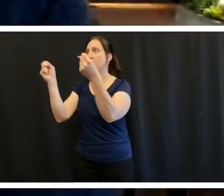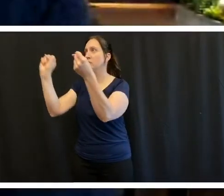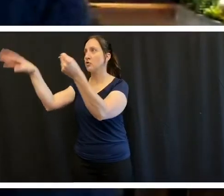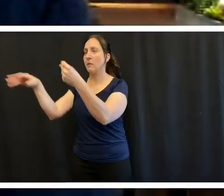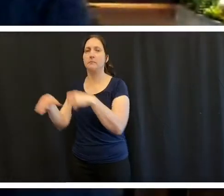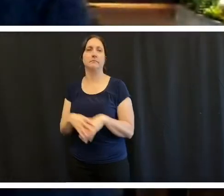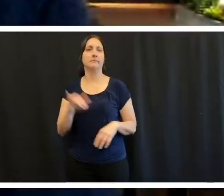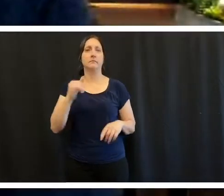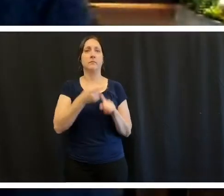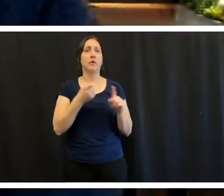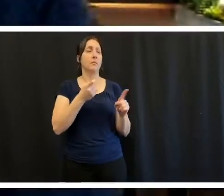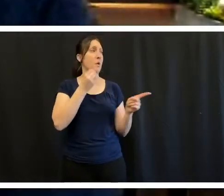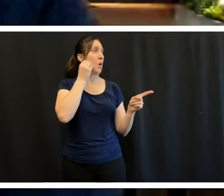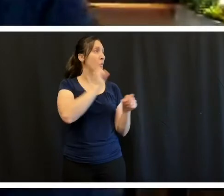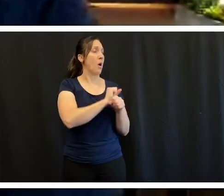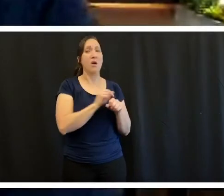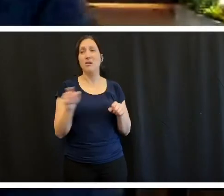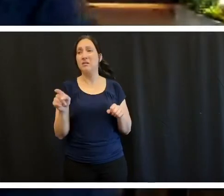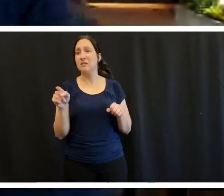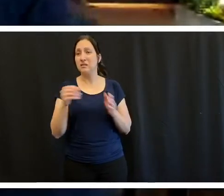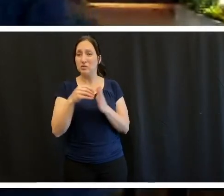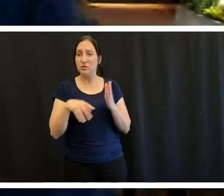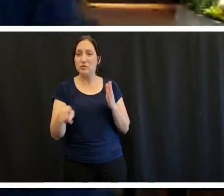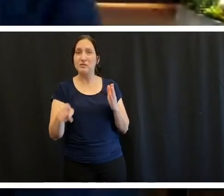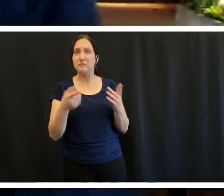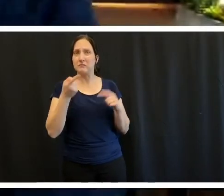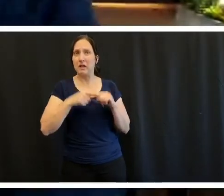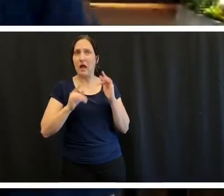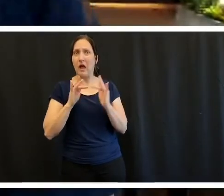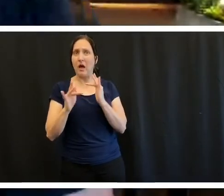who don't have access to the online tools.